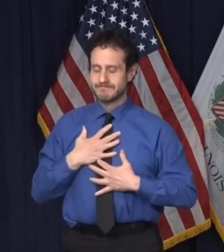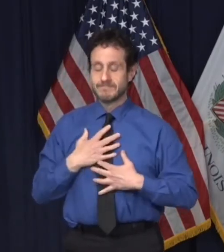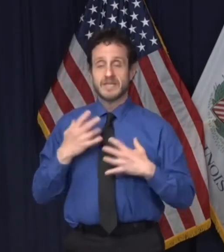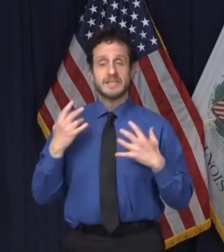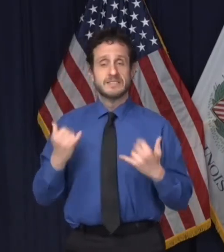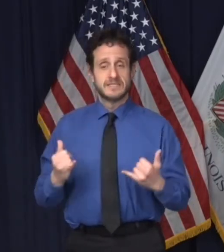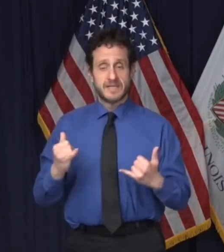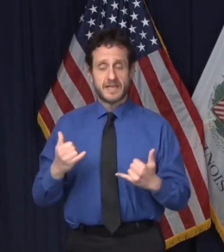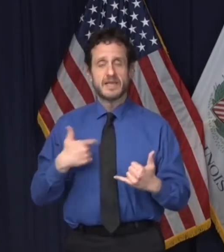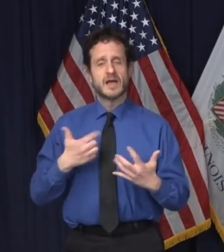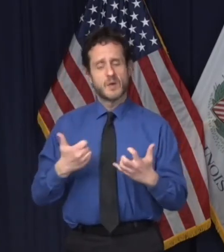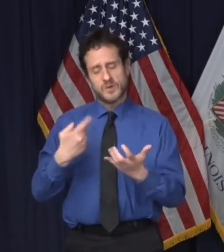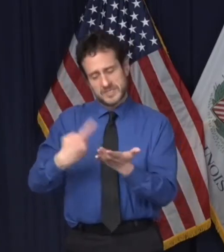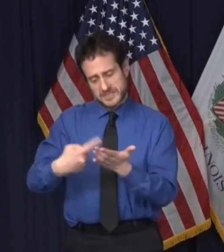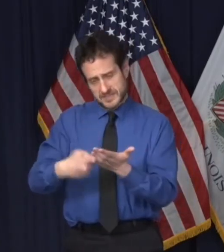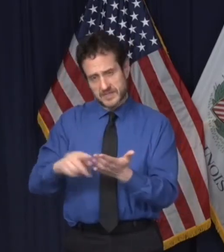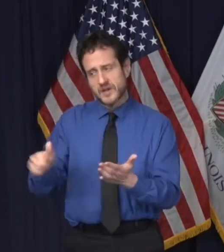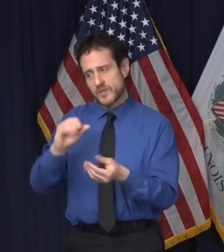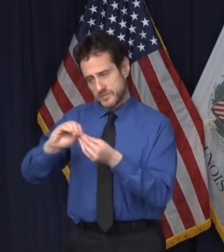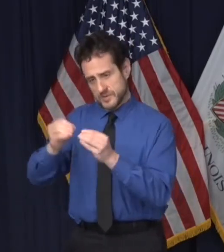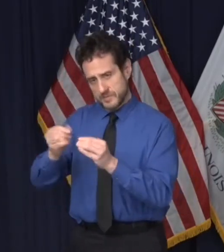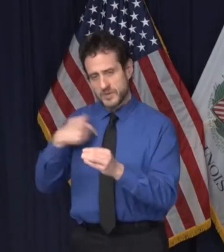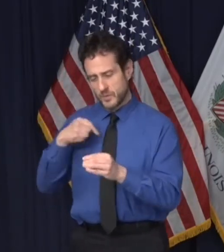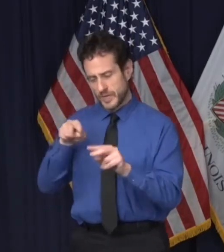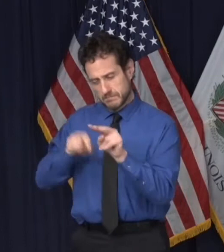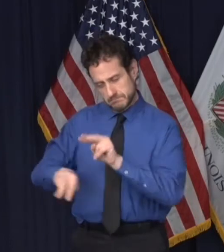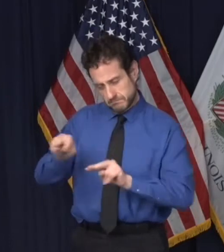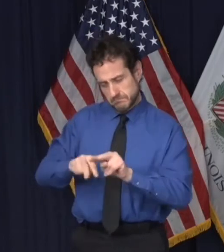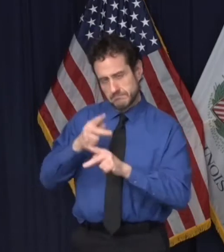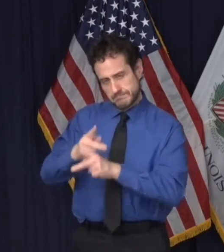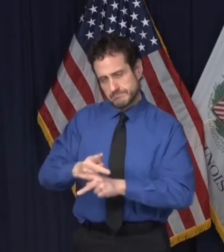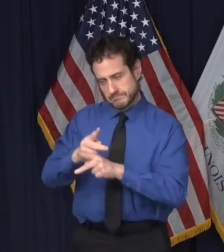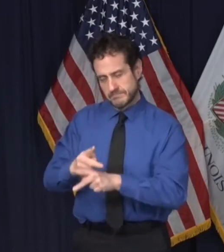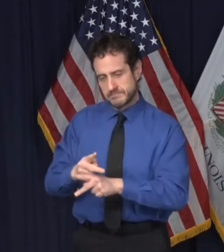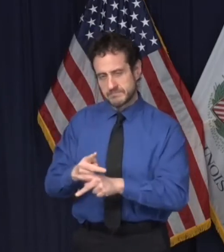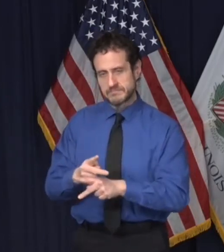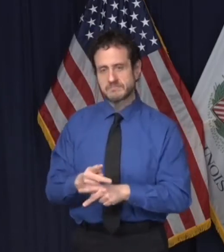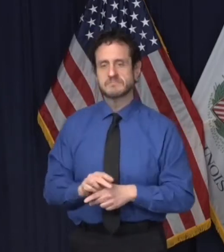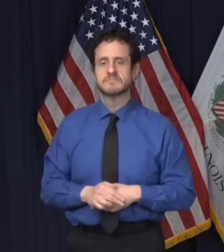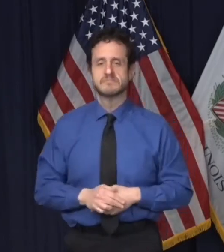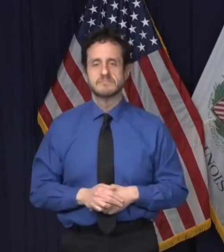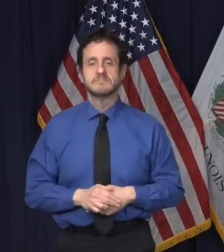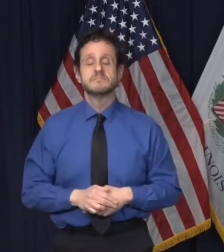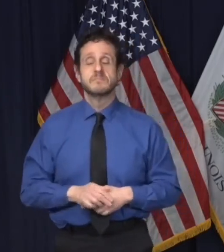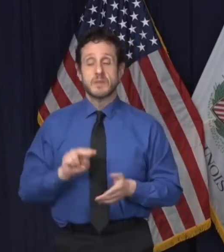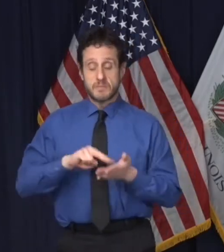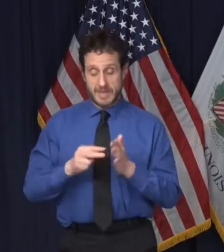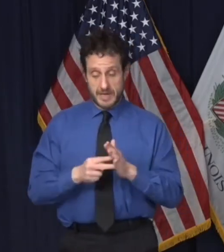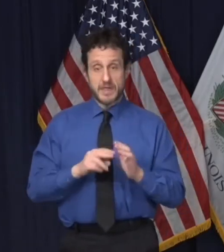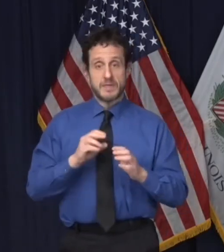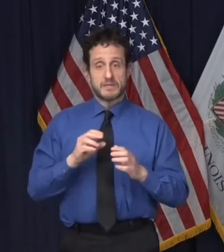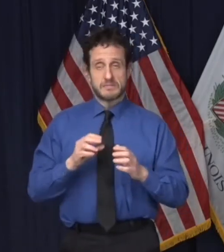WITH THAT SAID, I WANT TO START OUR CONVERSATION TODAY WITH ONE OF THE NUMBERS THAT WE WATCH CLOSELY AND THAT'S OUR DOUBLING RATE.